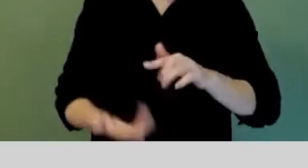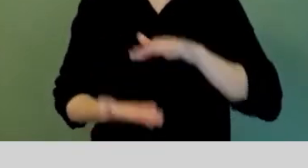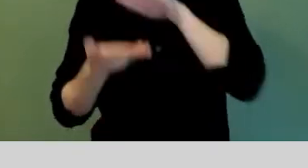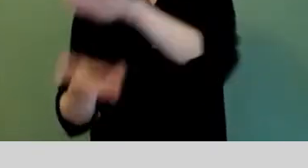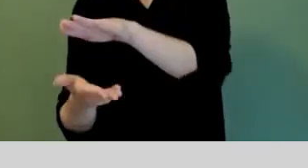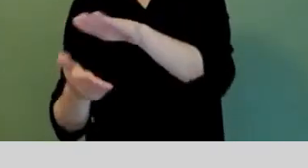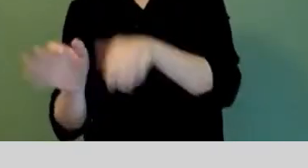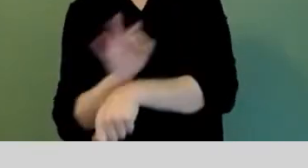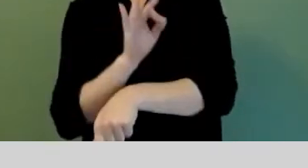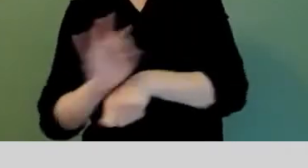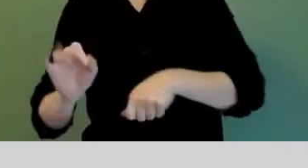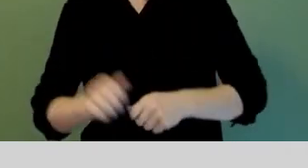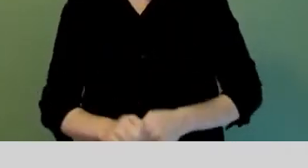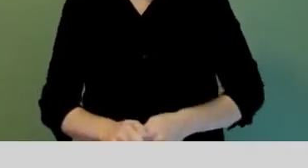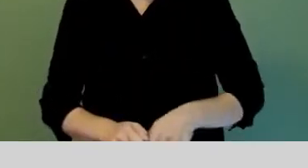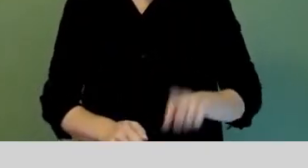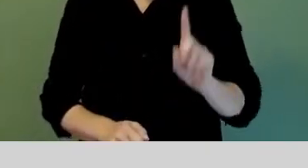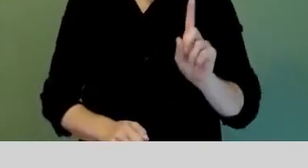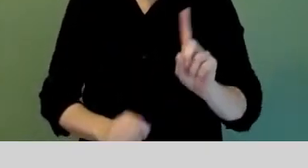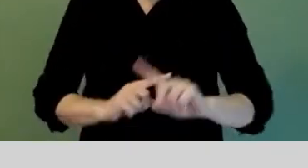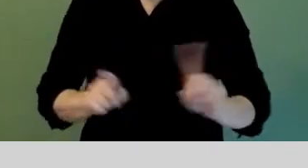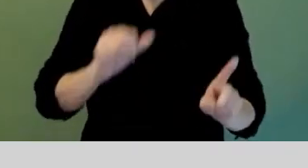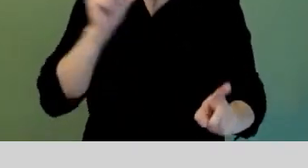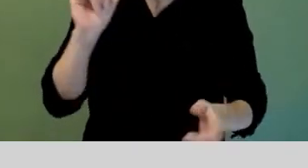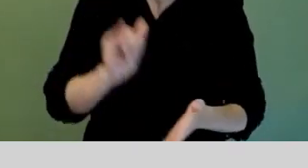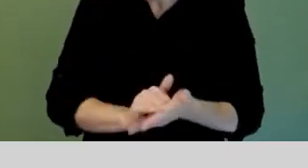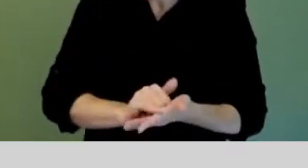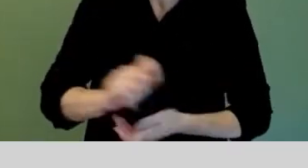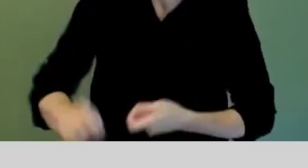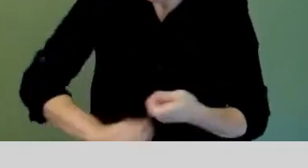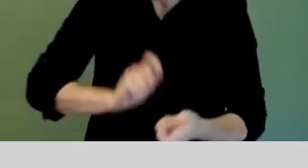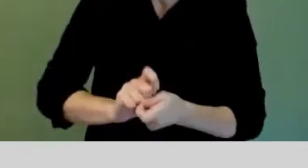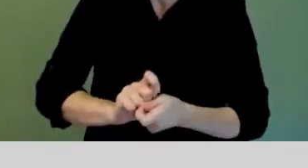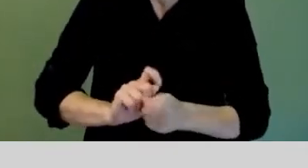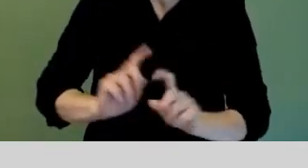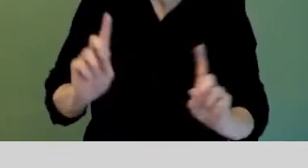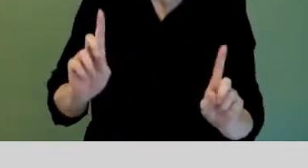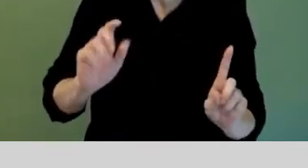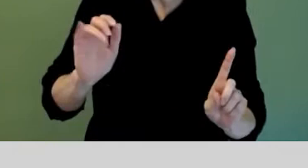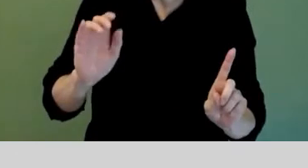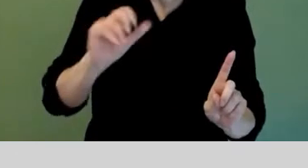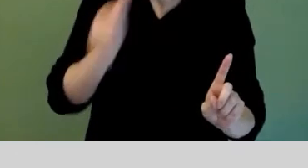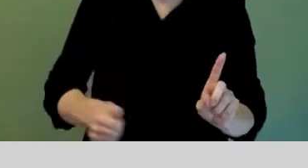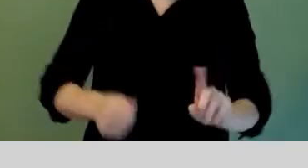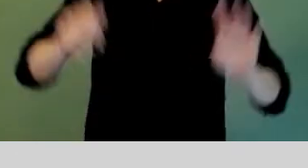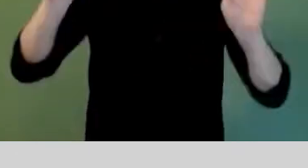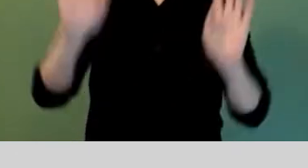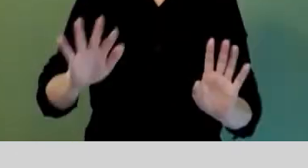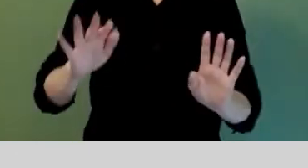except that it's not that at all. And to show you why, let's return to our original decorator.